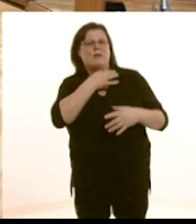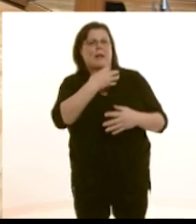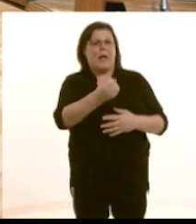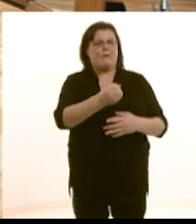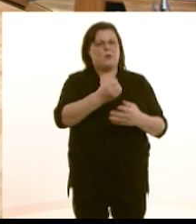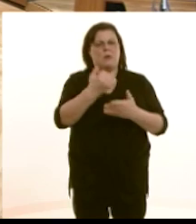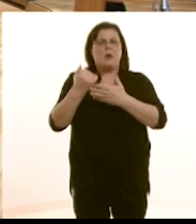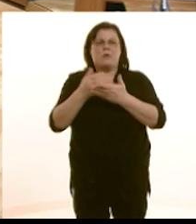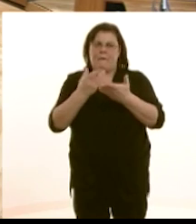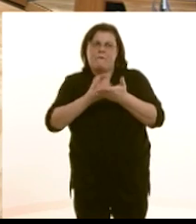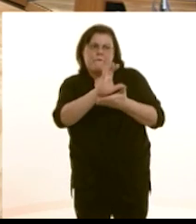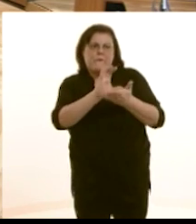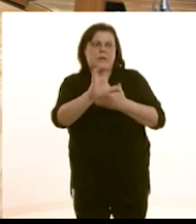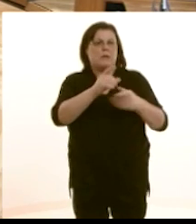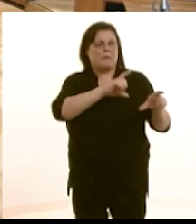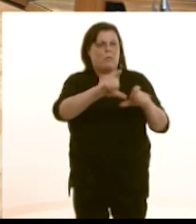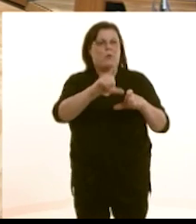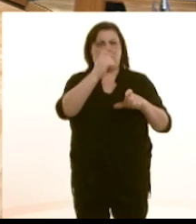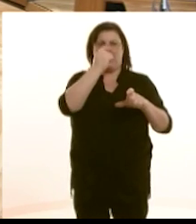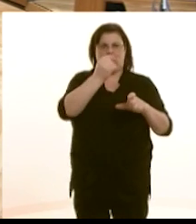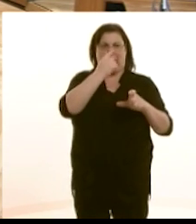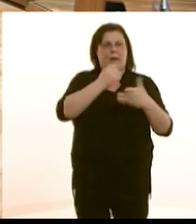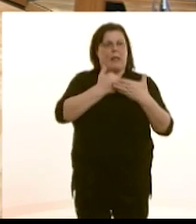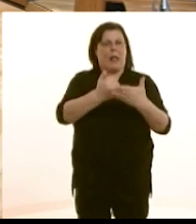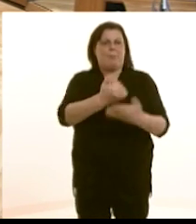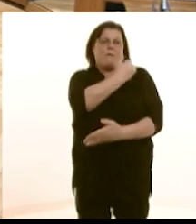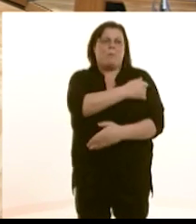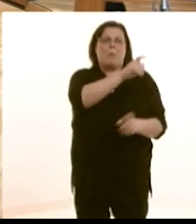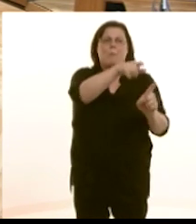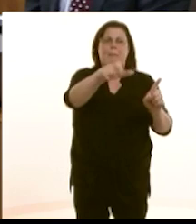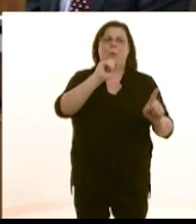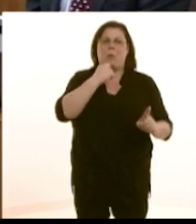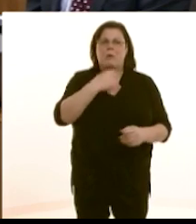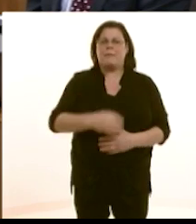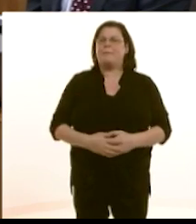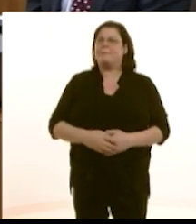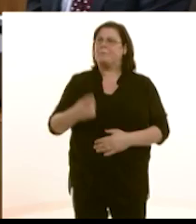Carwyn Jones: Well, I can say that, in the draft budget on 8 December, an additional